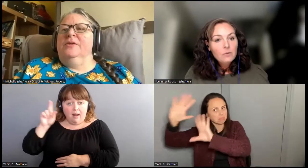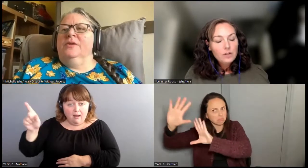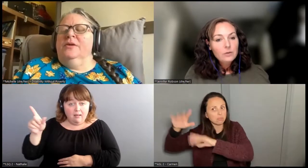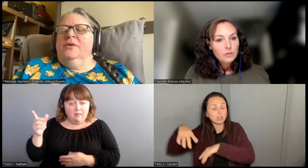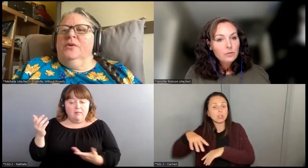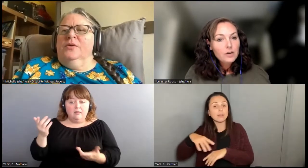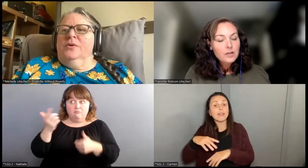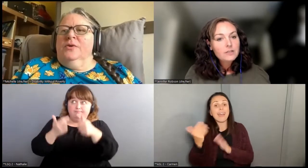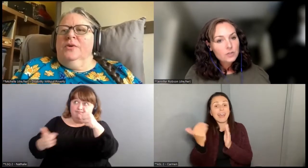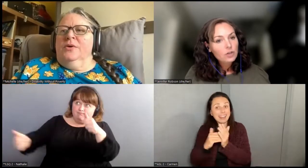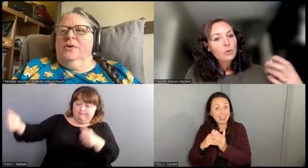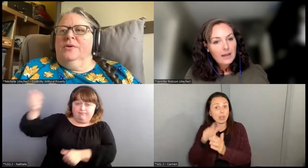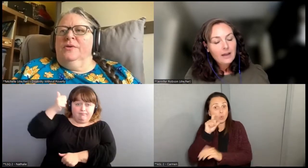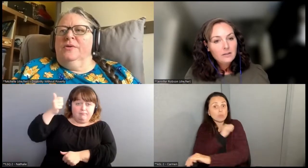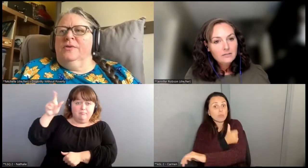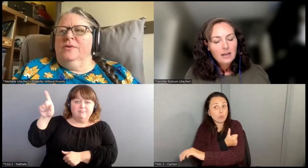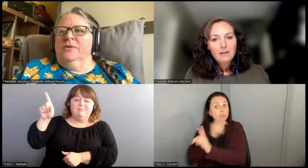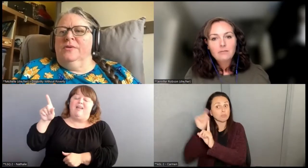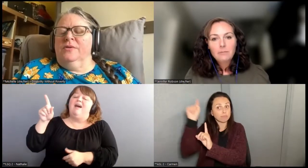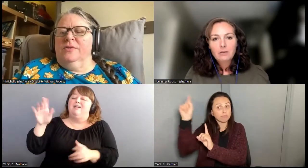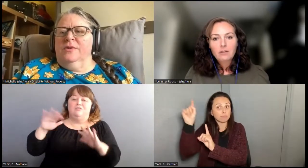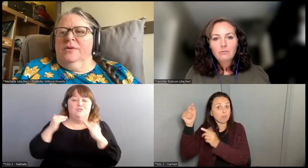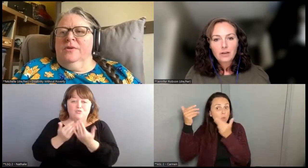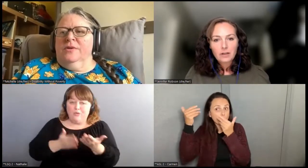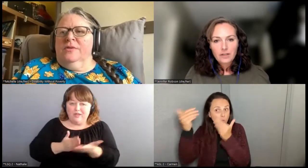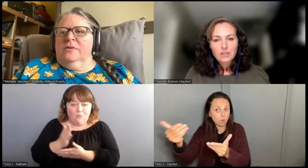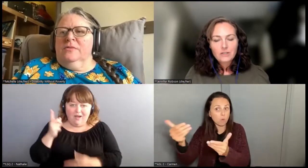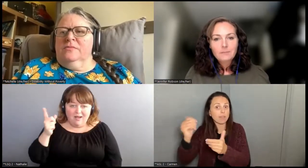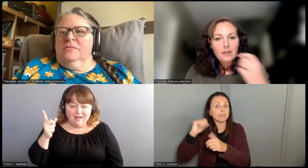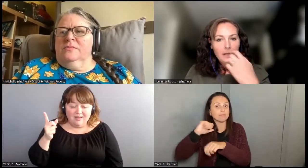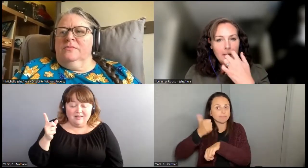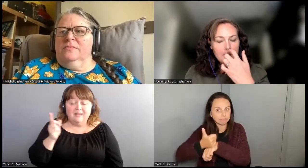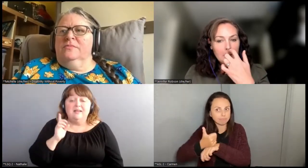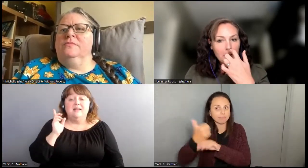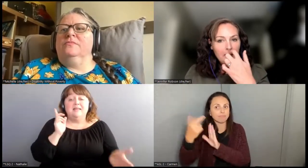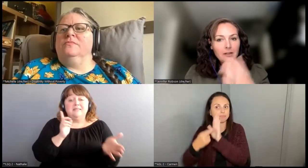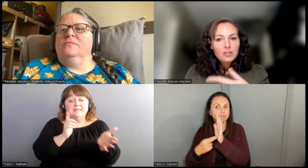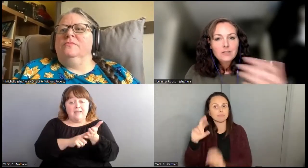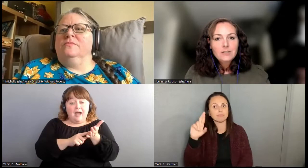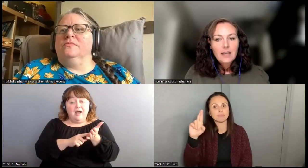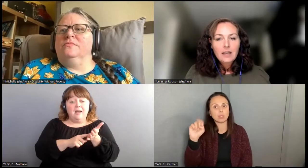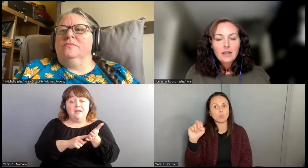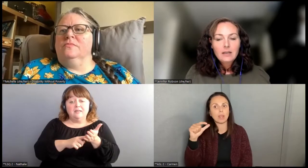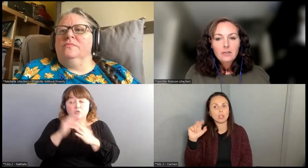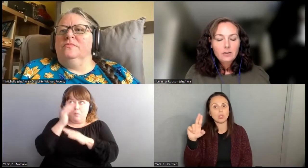ONE OF THOSE AUTHORITIES IS TO GO AHEAD AND MAKE REGULATIONS. SO REGULATIONS CAN EITHER